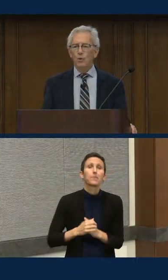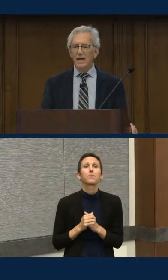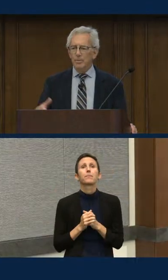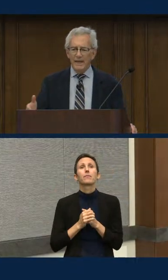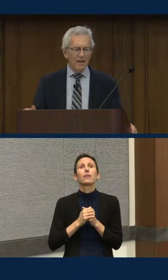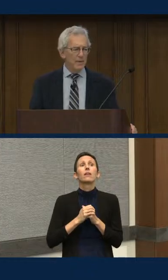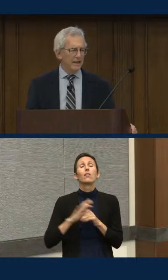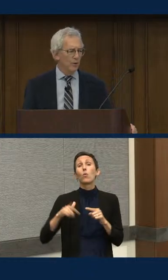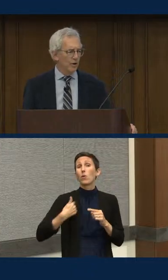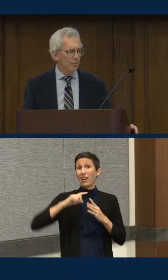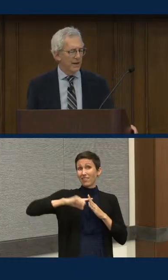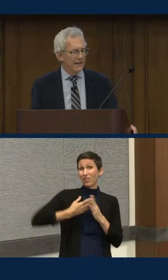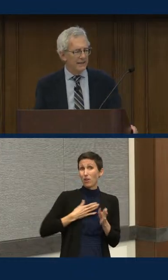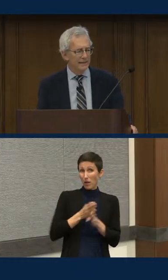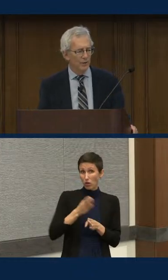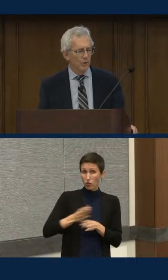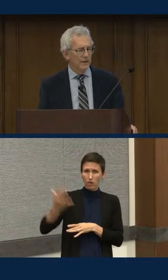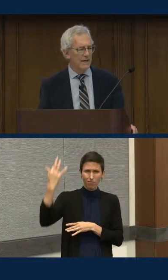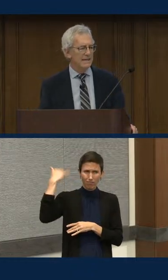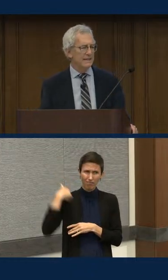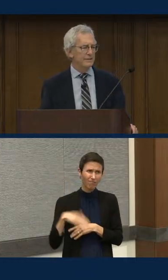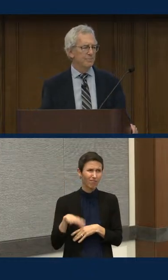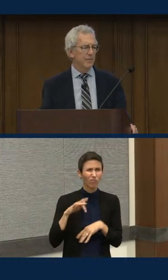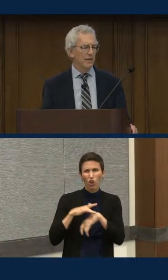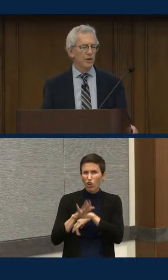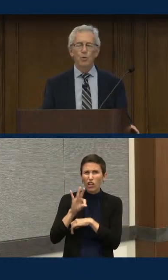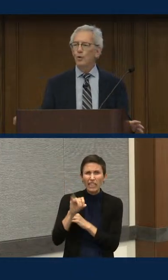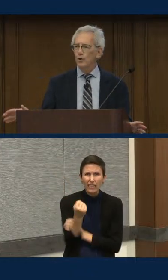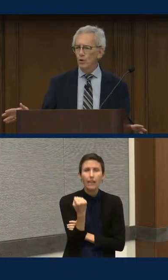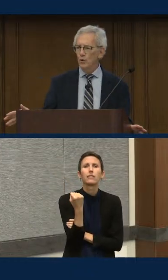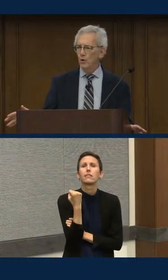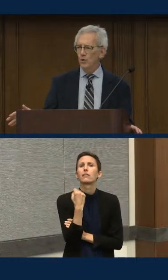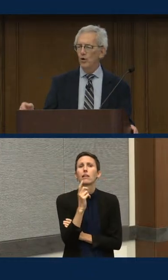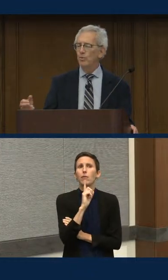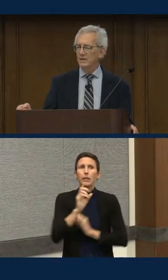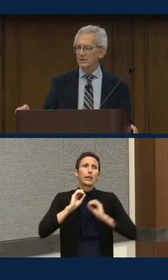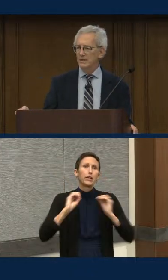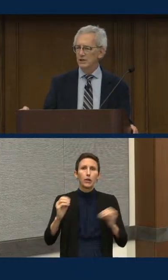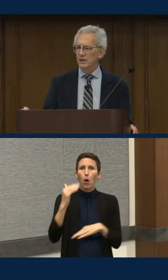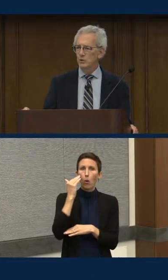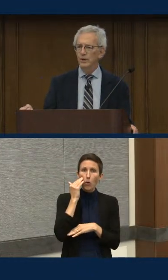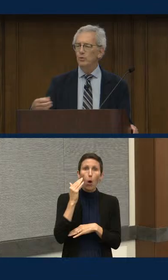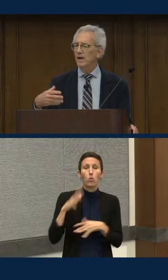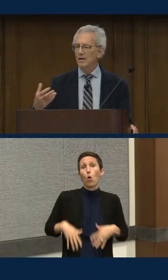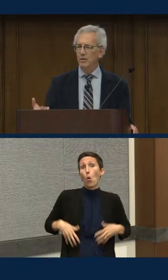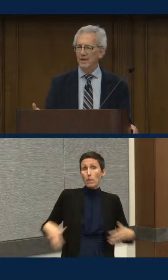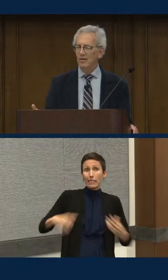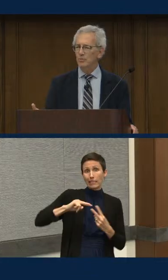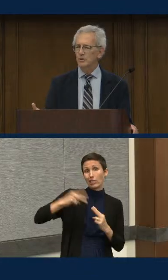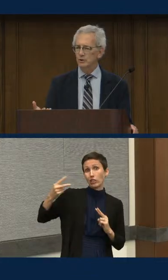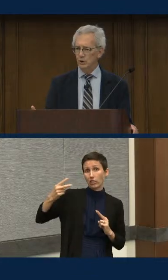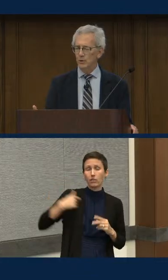in the early 90s, there were no known obesity genes. We knee